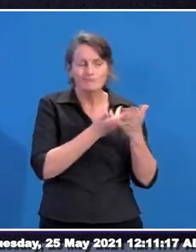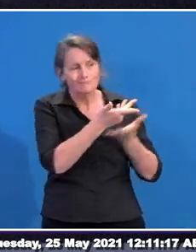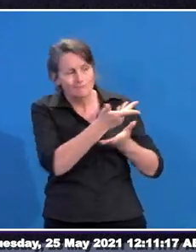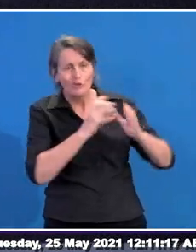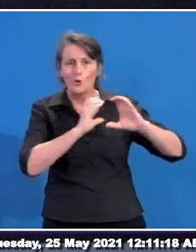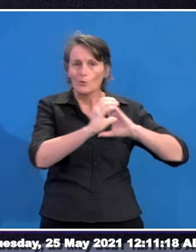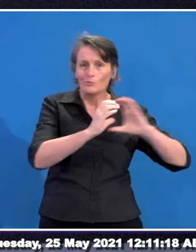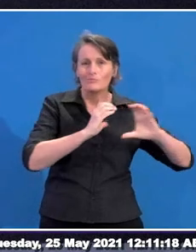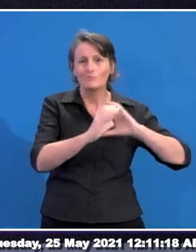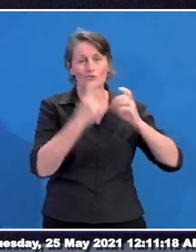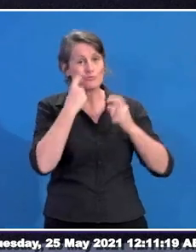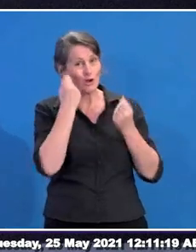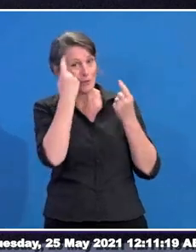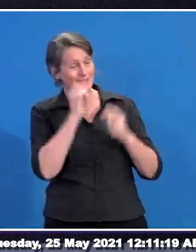try and understand what he's saying,